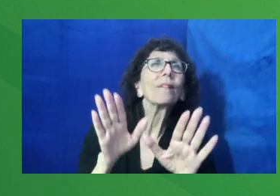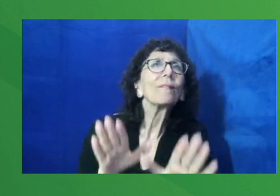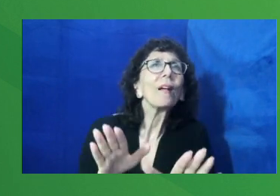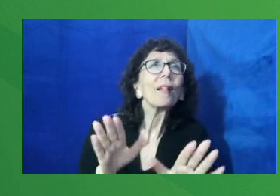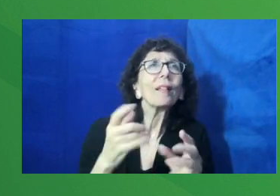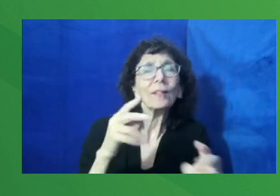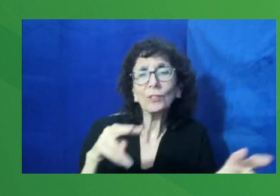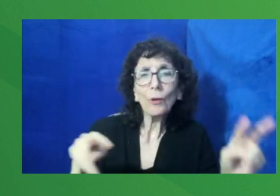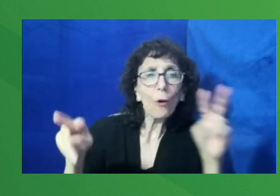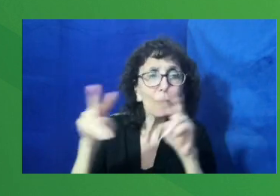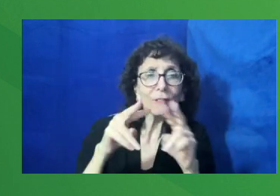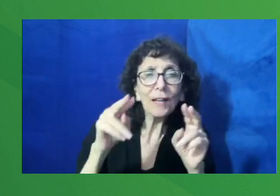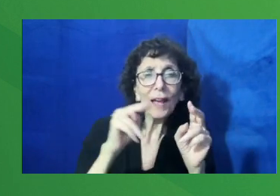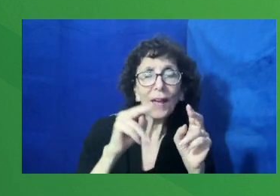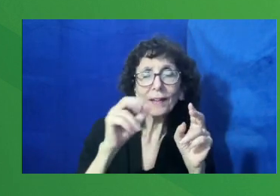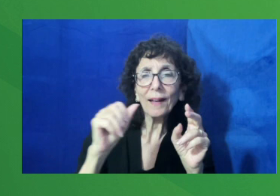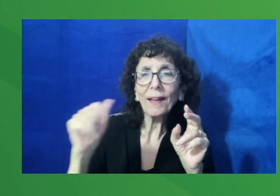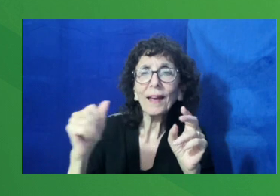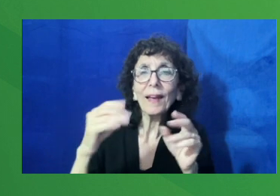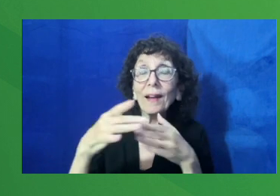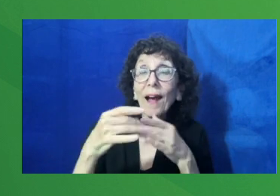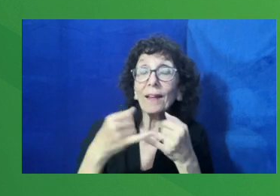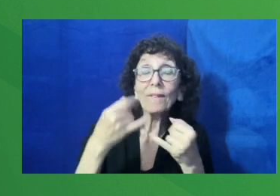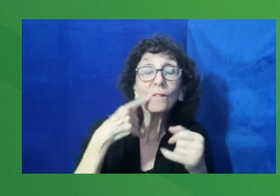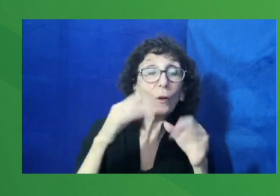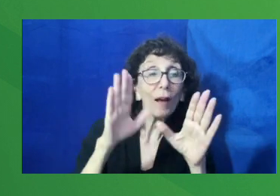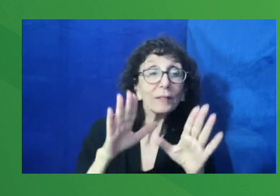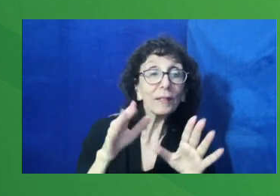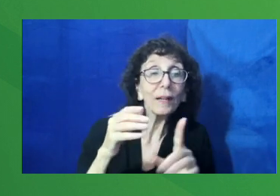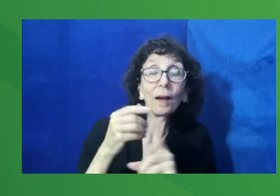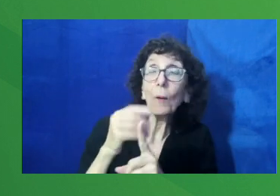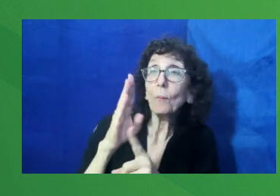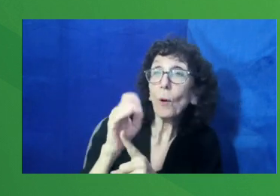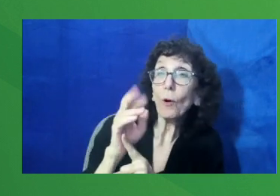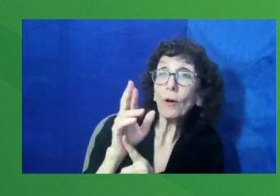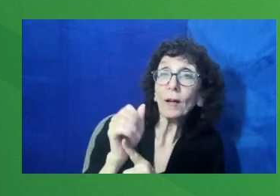NAA's guidelines for excellence and she has been actively involved in environmental education,